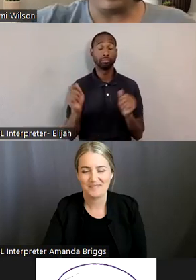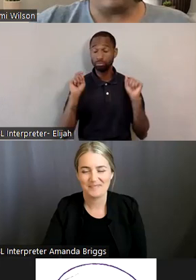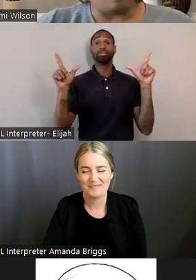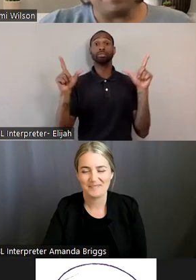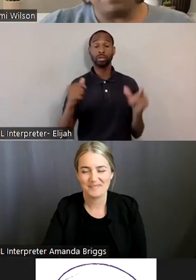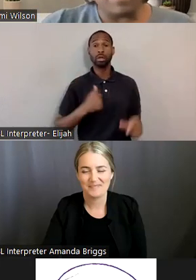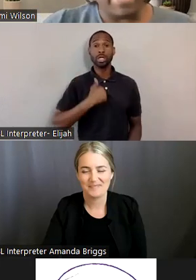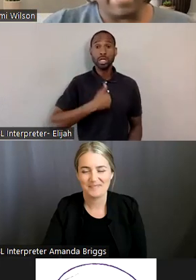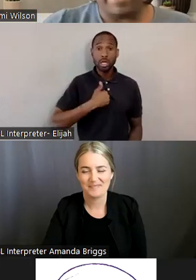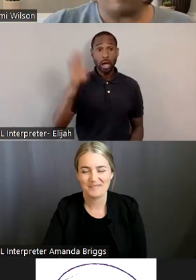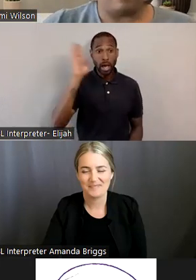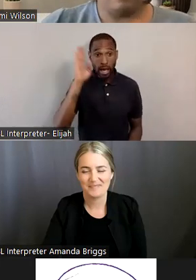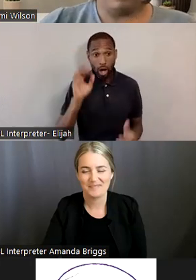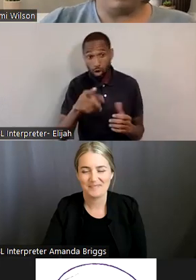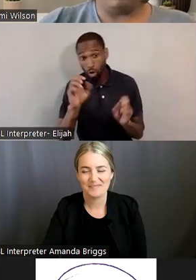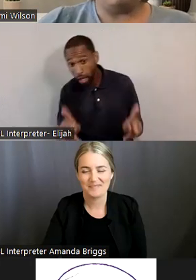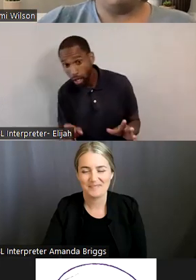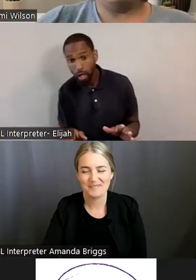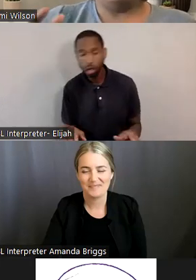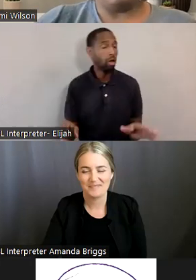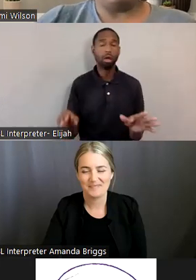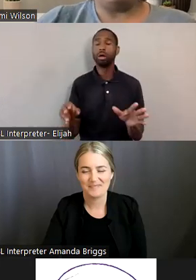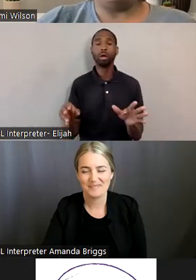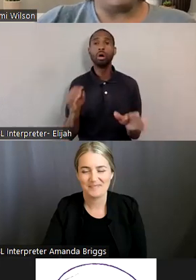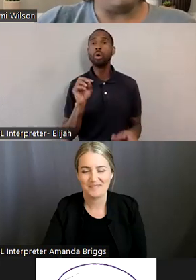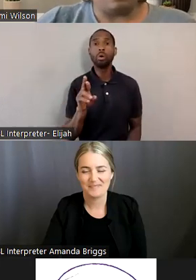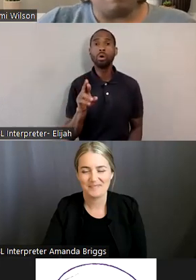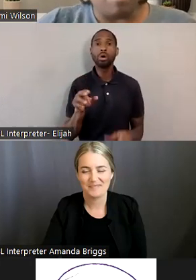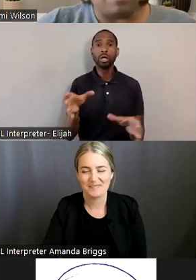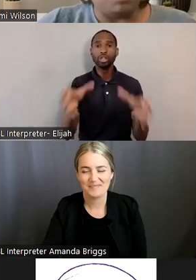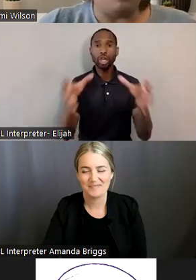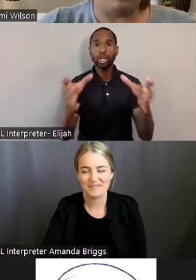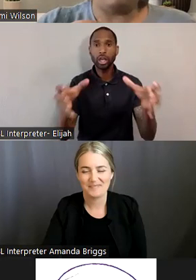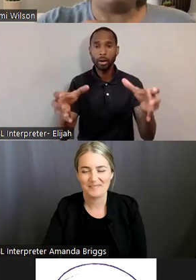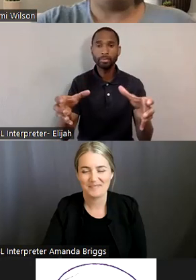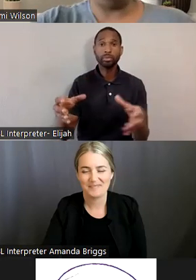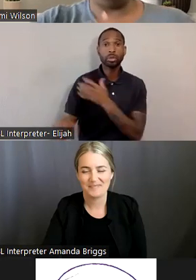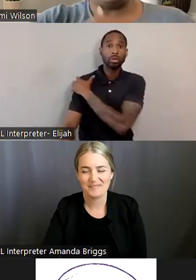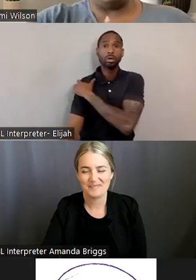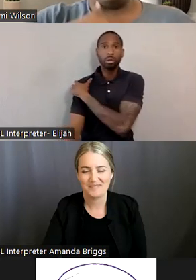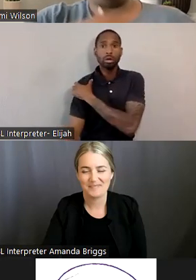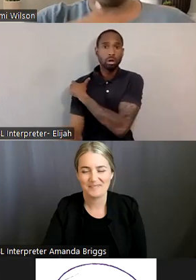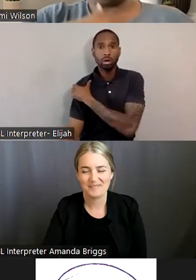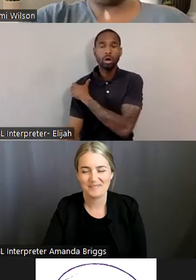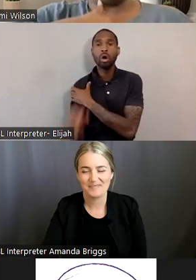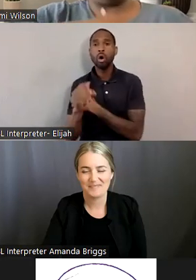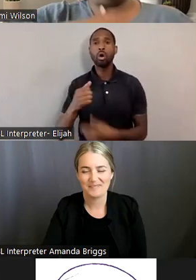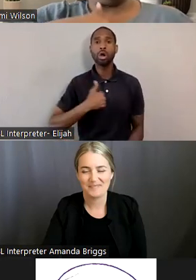Or, you know, shaking them on the shoulder or doing the sternum